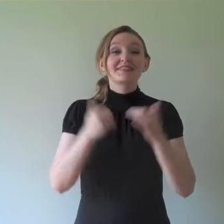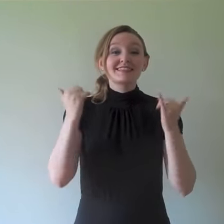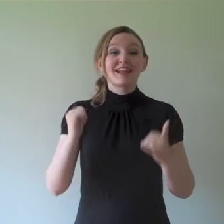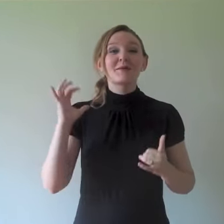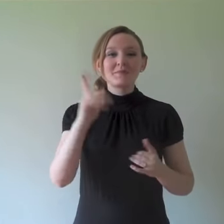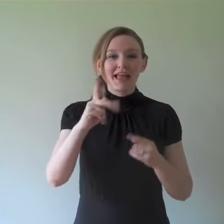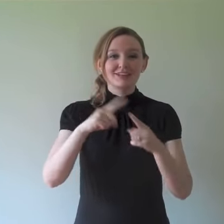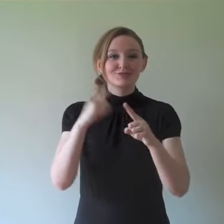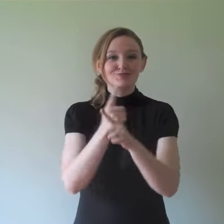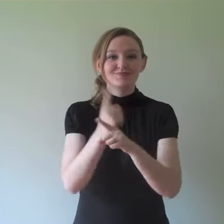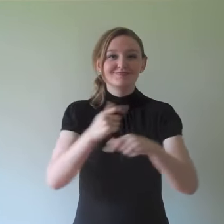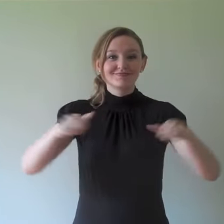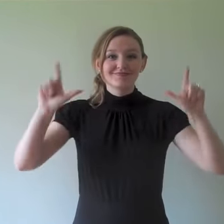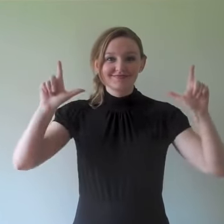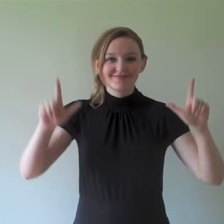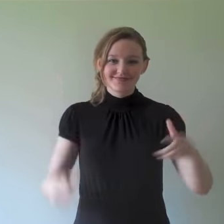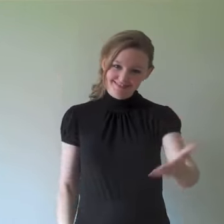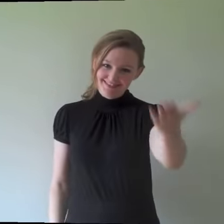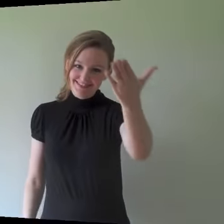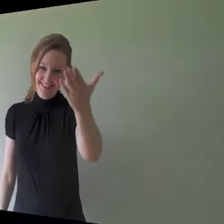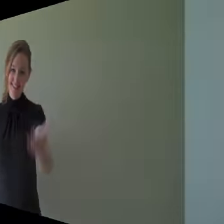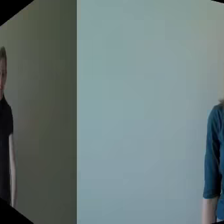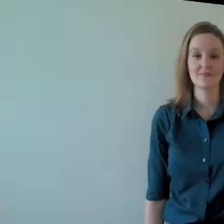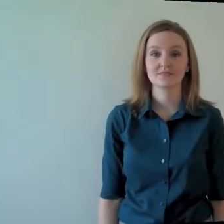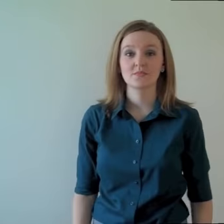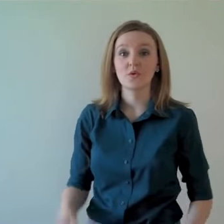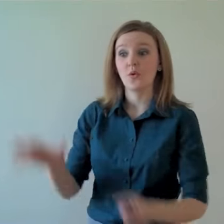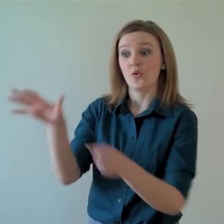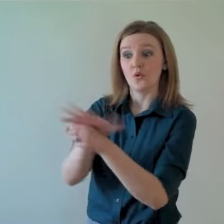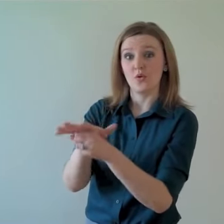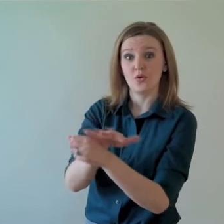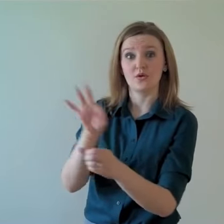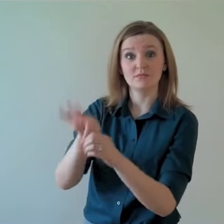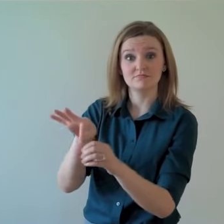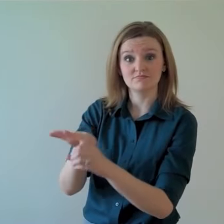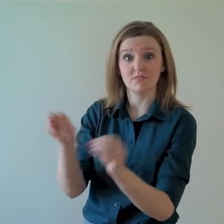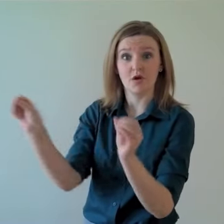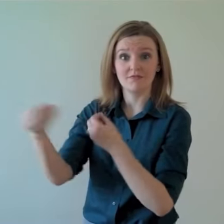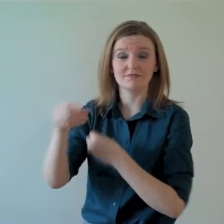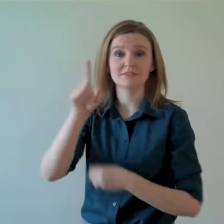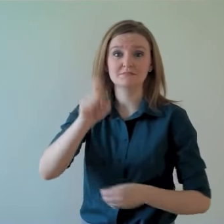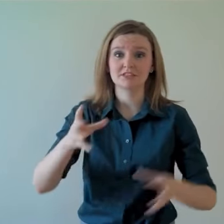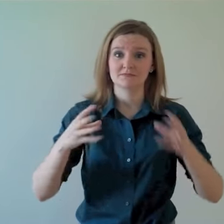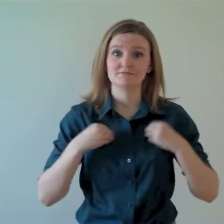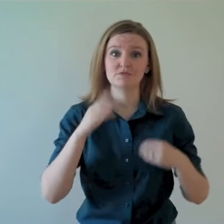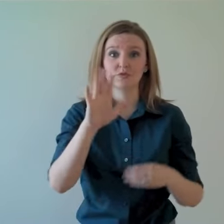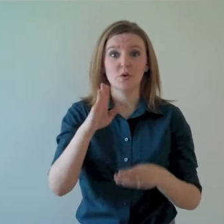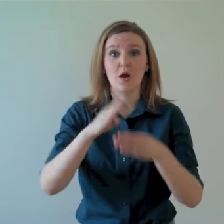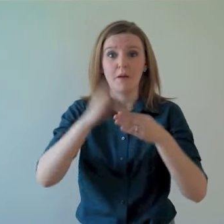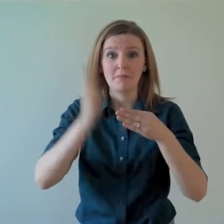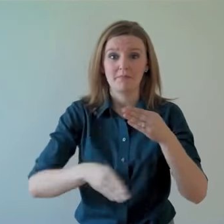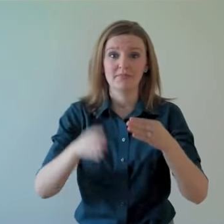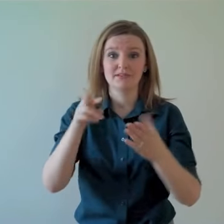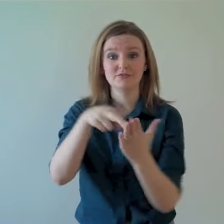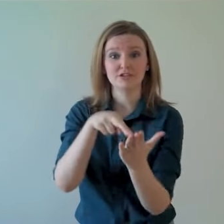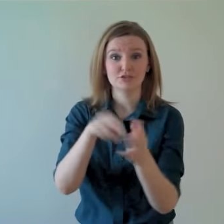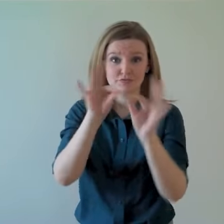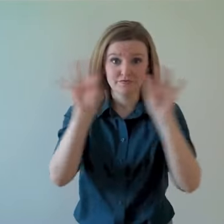Now, back to your regular Vlog... Your local Board of Elections Office must receive your completed registration form by